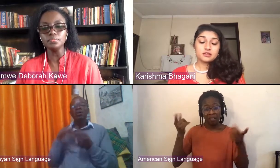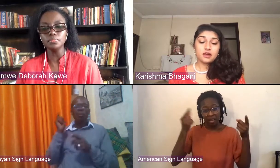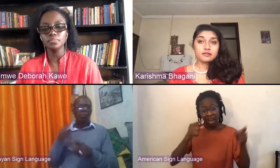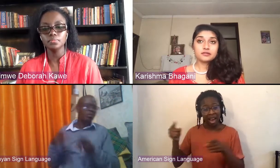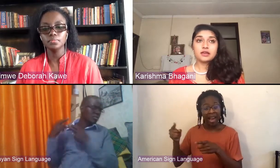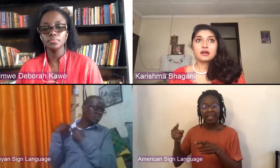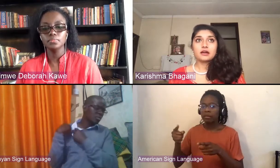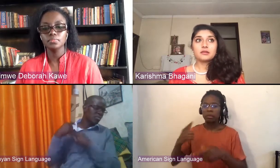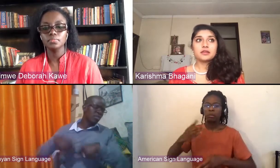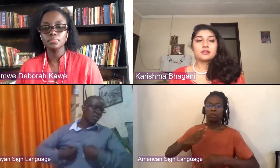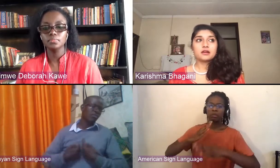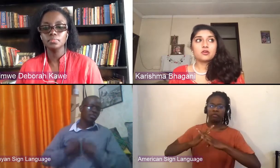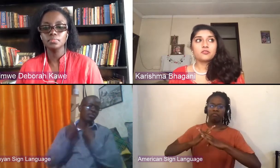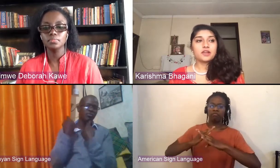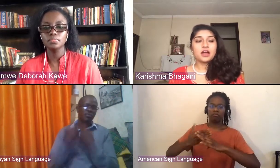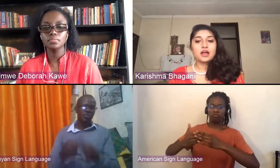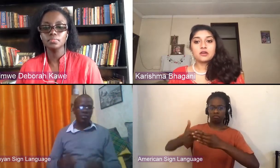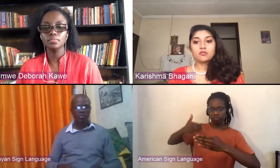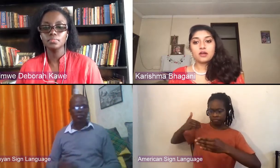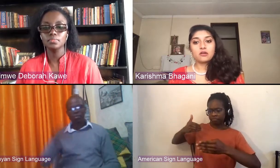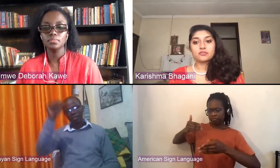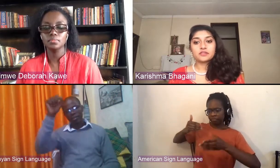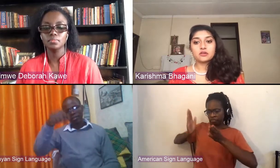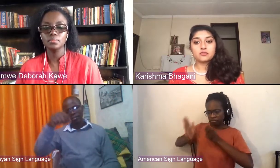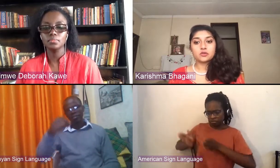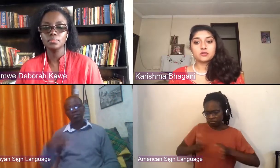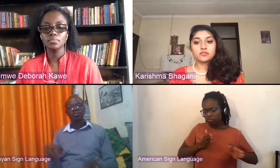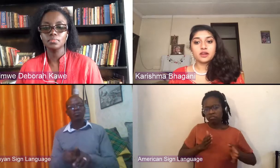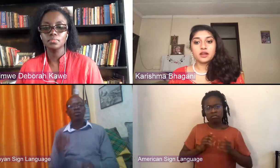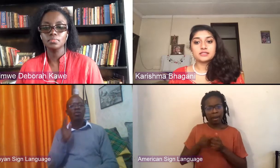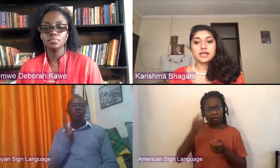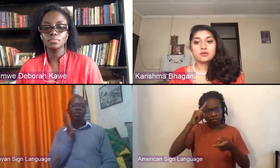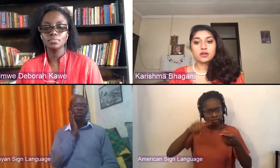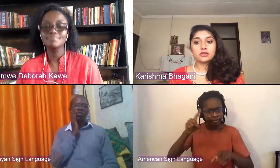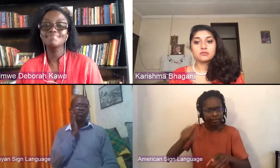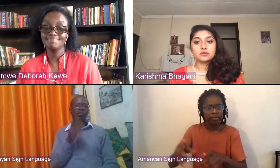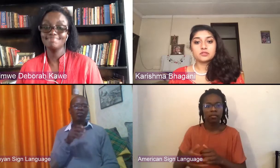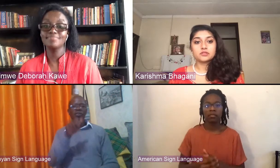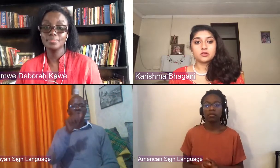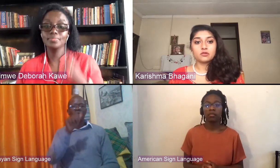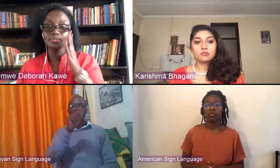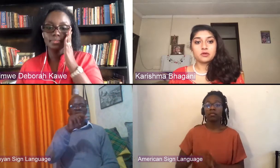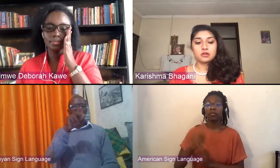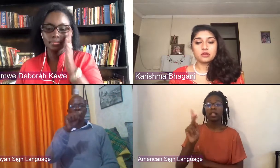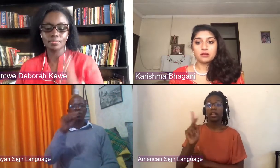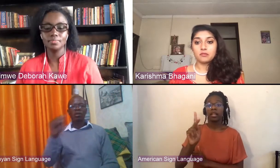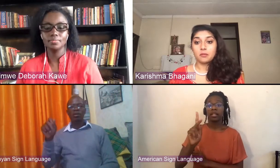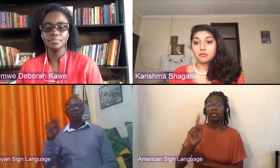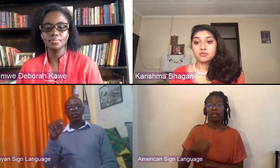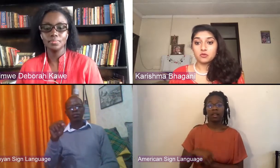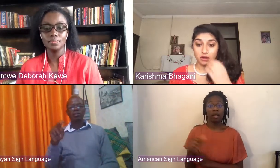Yeah, I mean Kofi Annan, I often think of what Kofi Annan said when he was a member of the UN